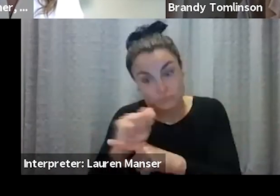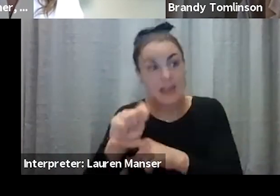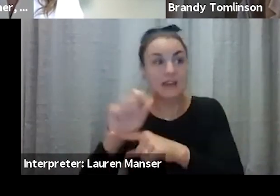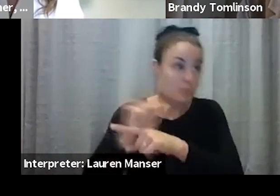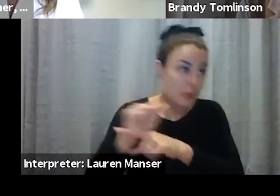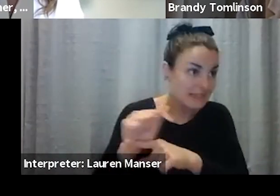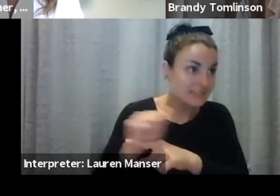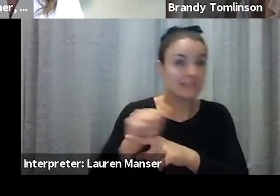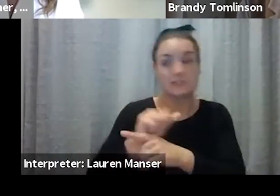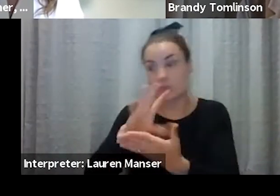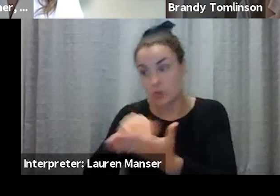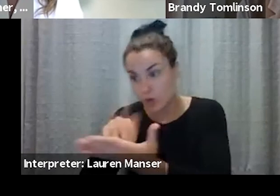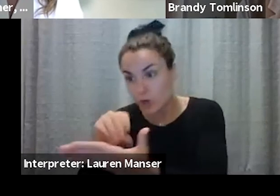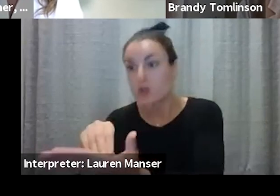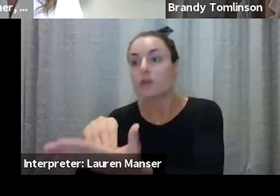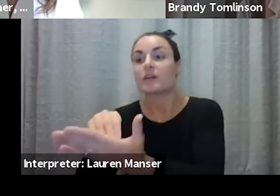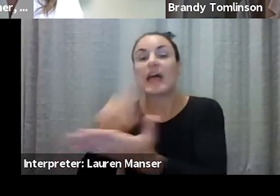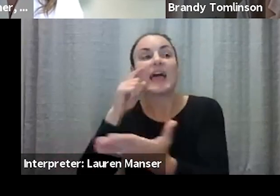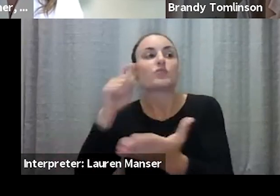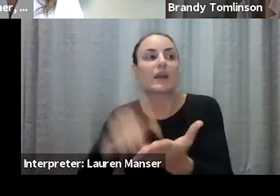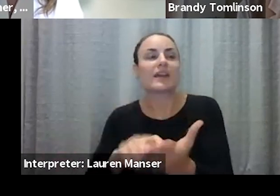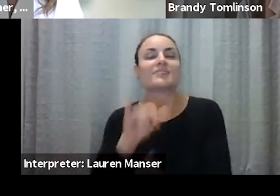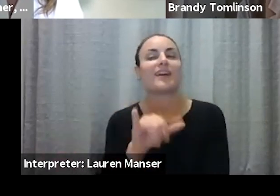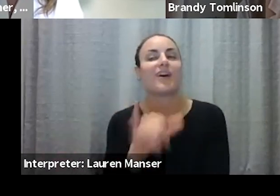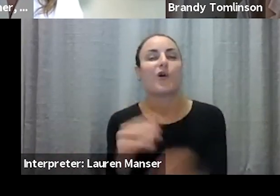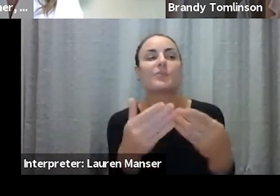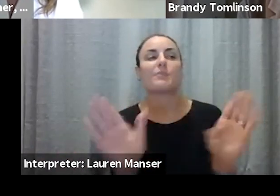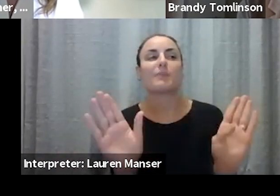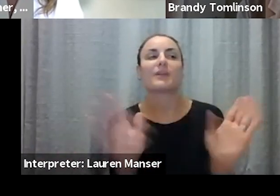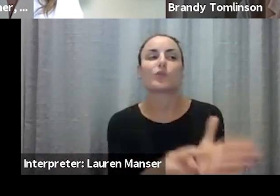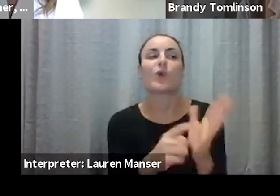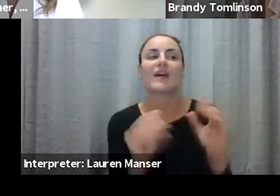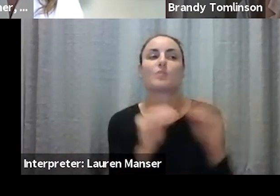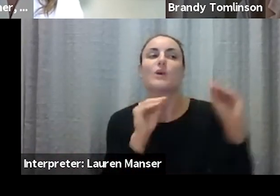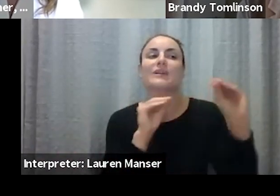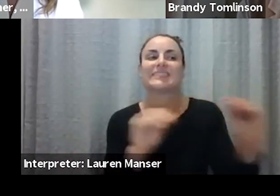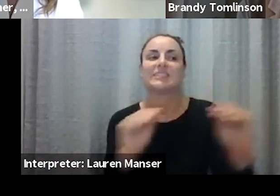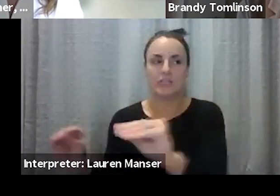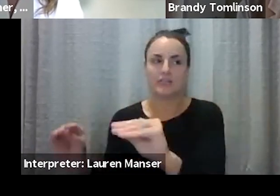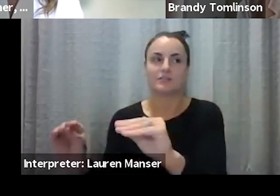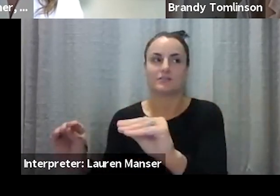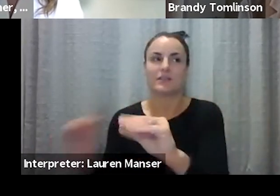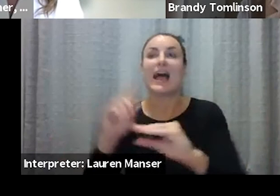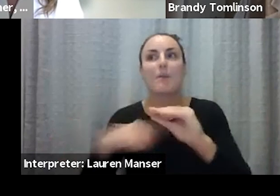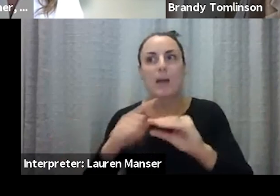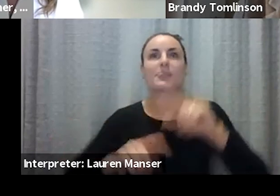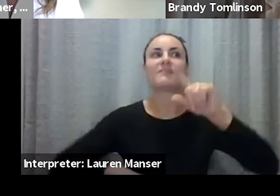maybe needs a little bit more teaching about the nature of these types of disabilities that do change over time,